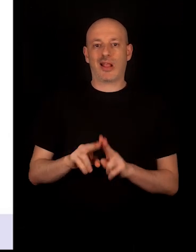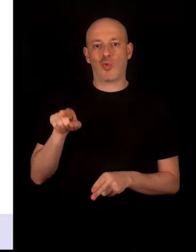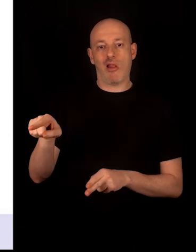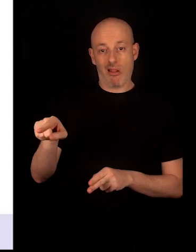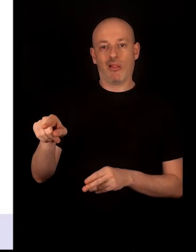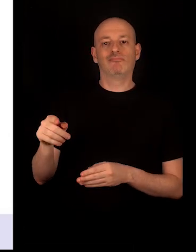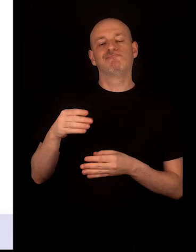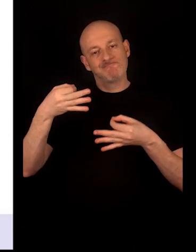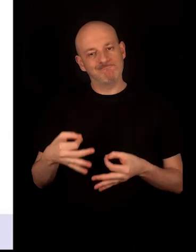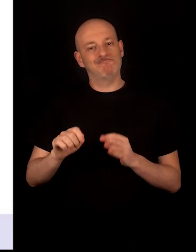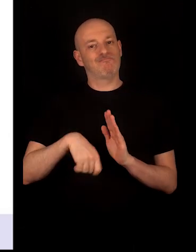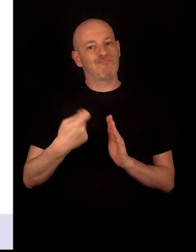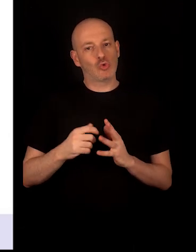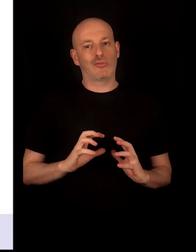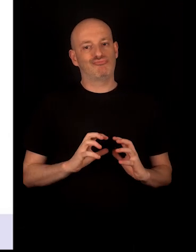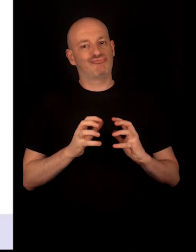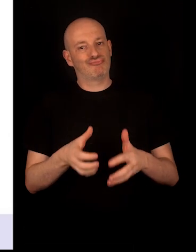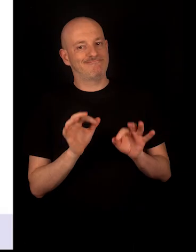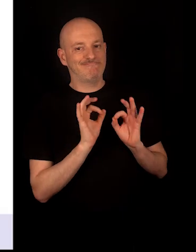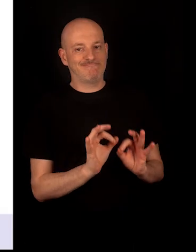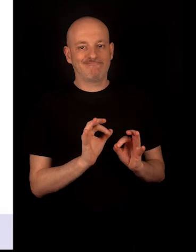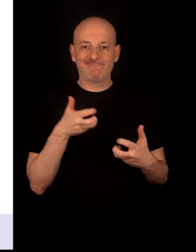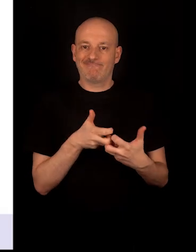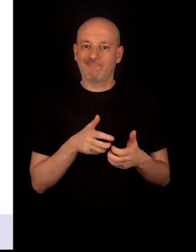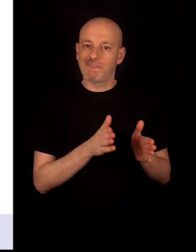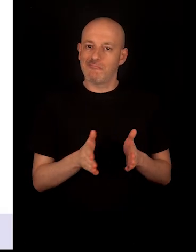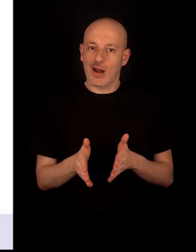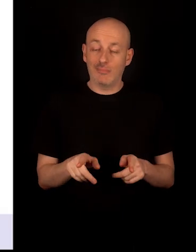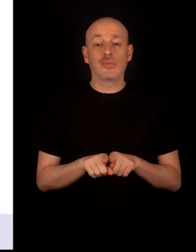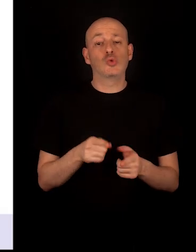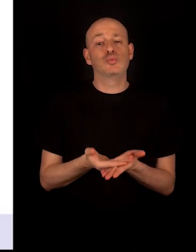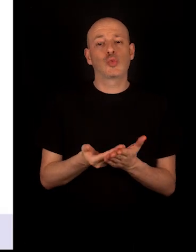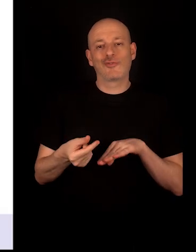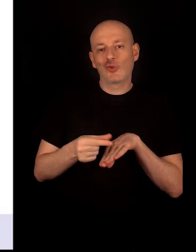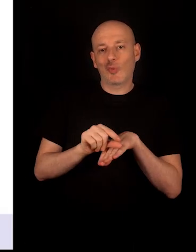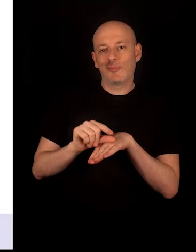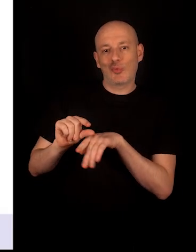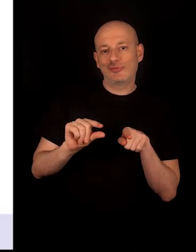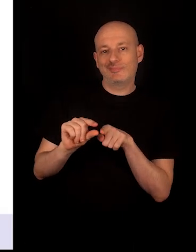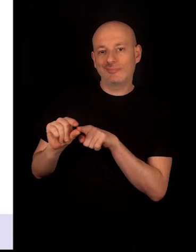confirming the project was implemented as planned. Also the proof of top ups,